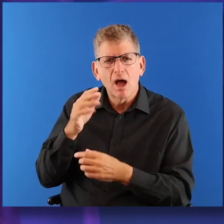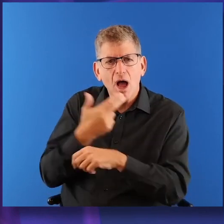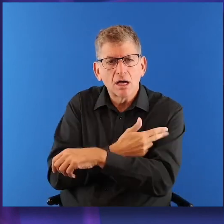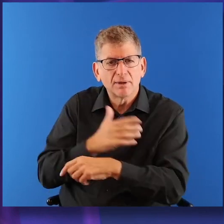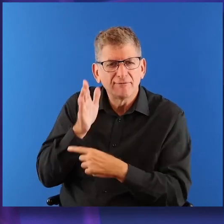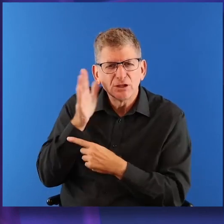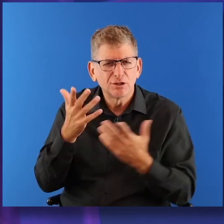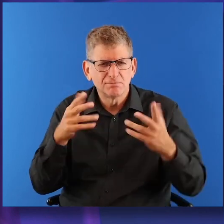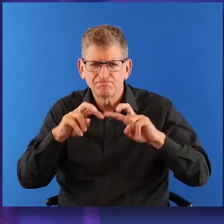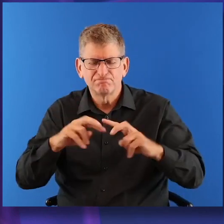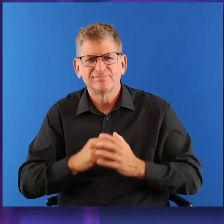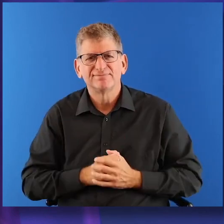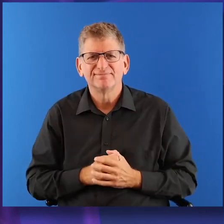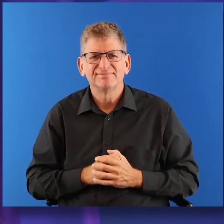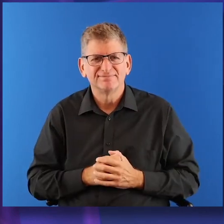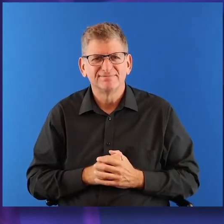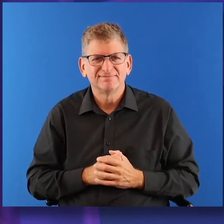health care to the hospital of the future.